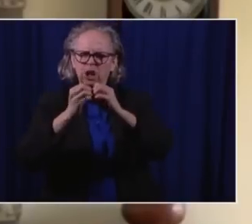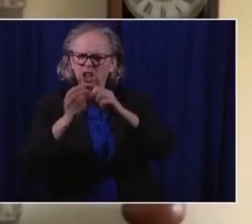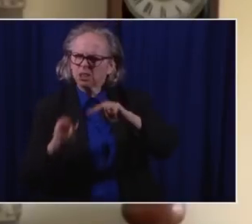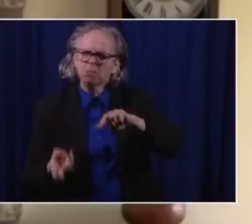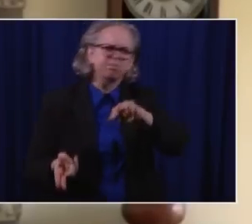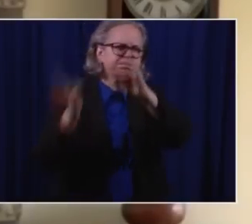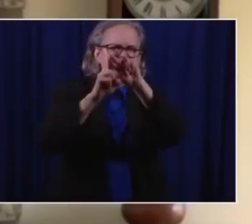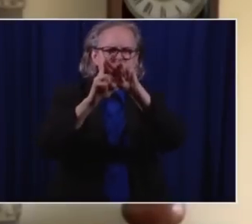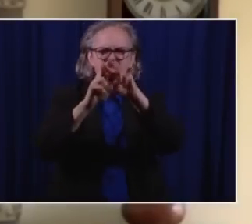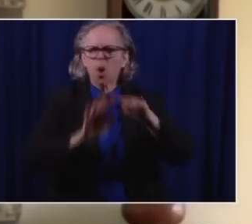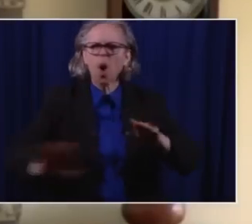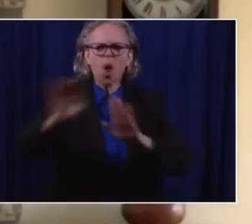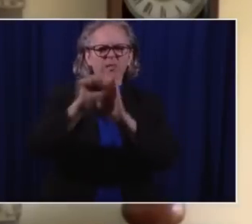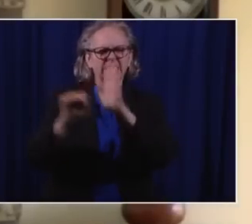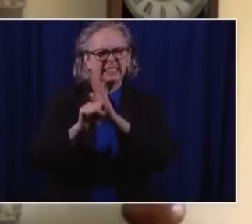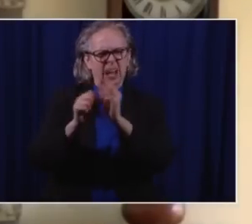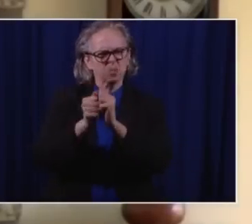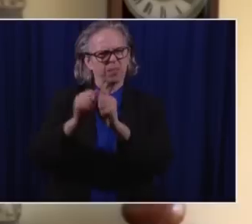today is to give people of a better understanding is this